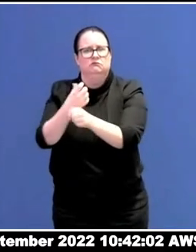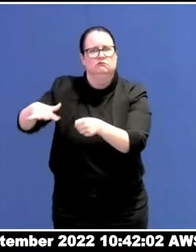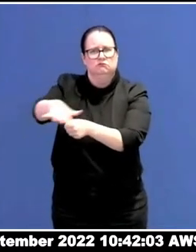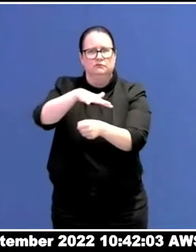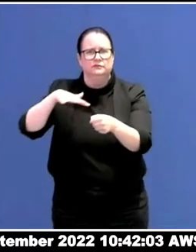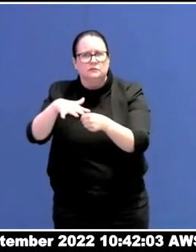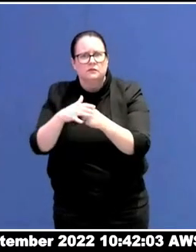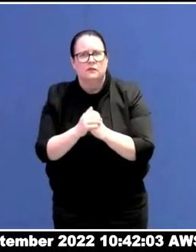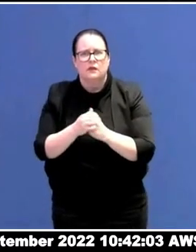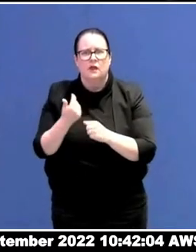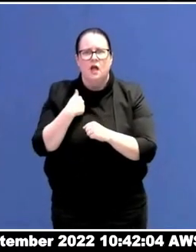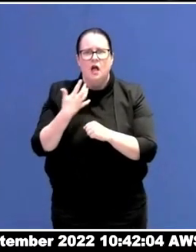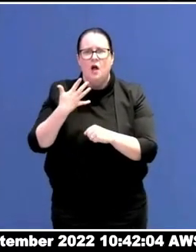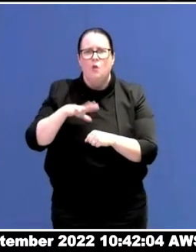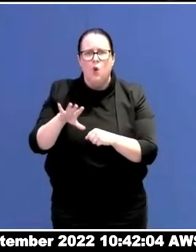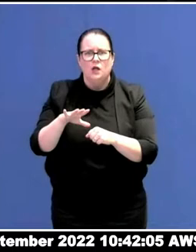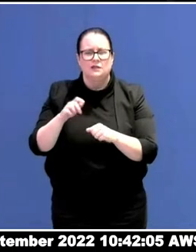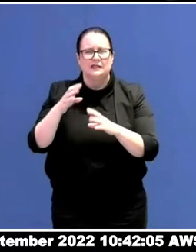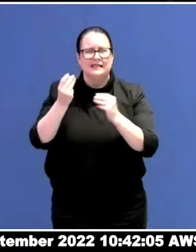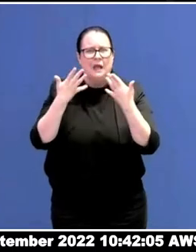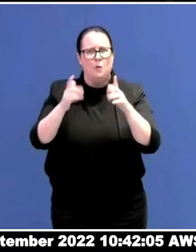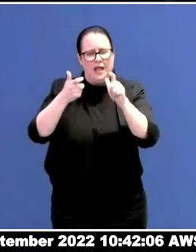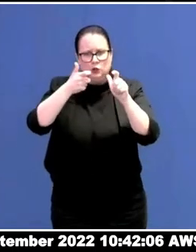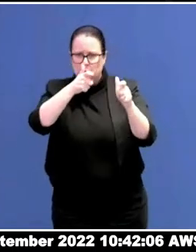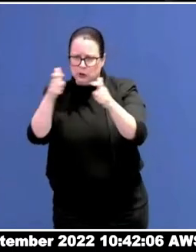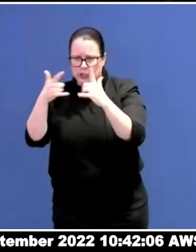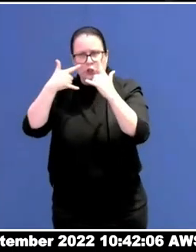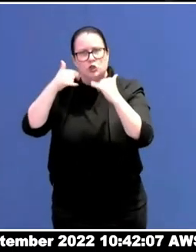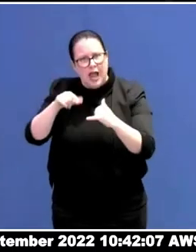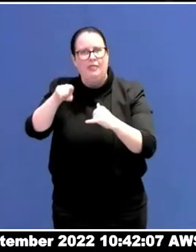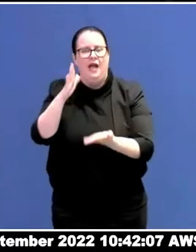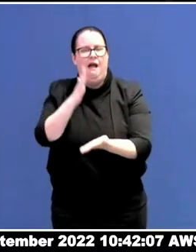is some policing or enforcement of those changes that are recommended.